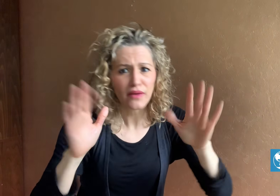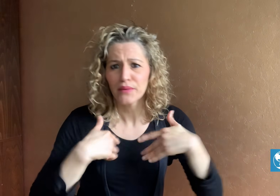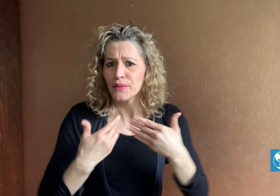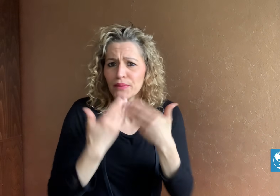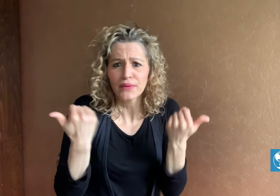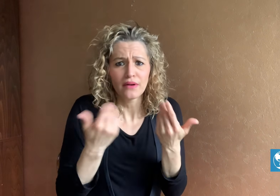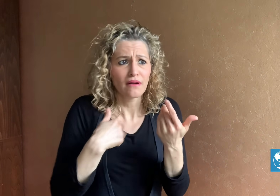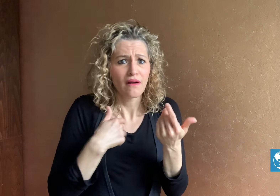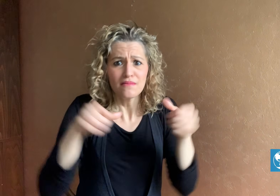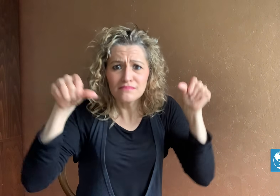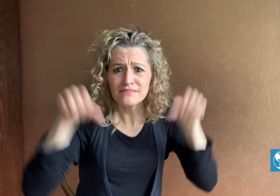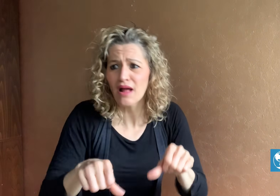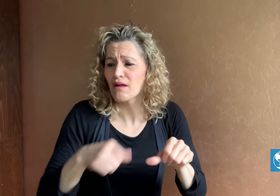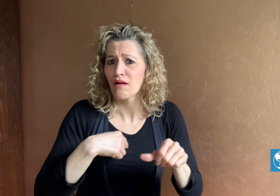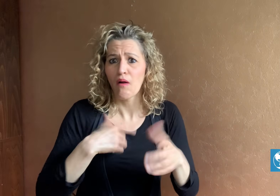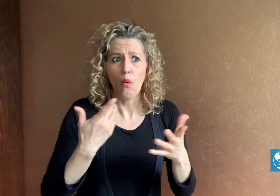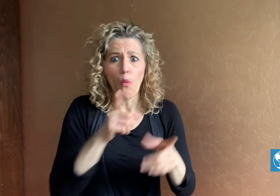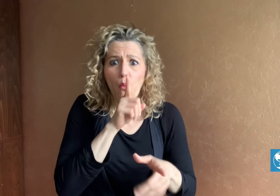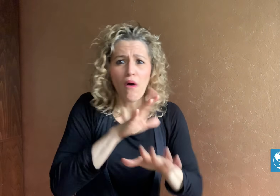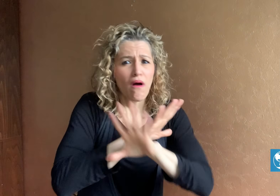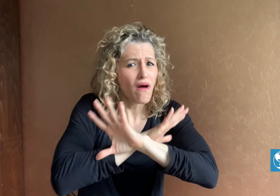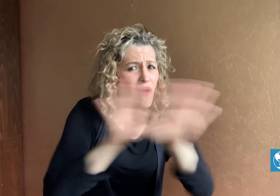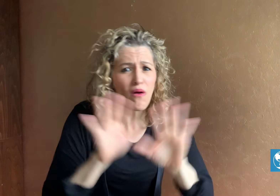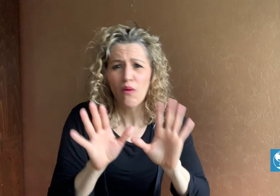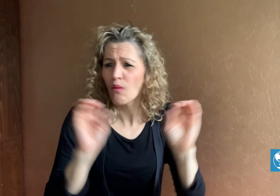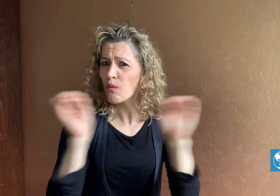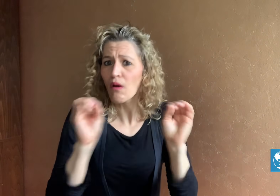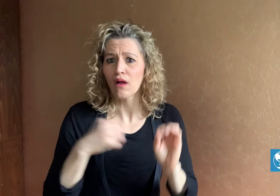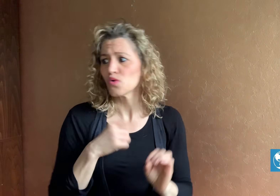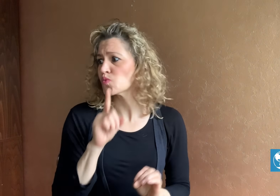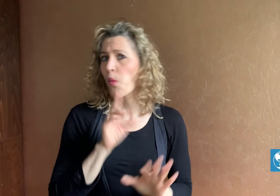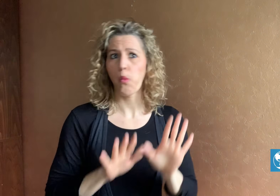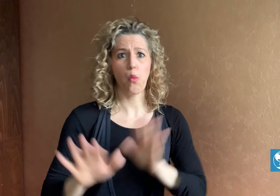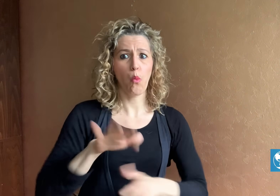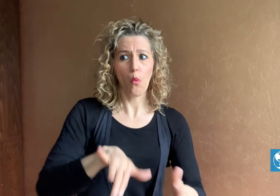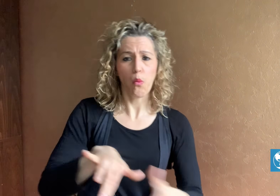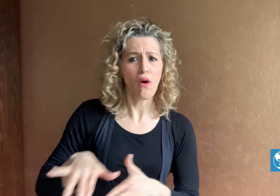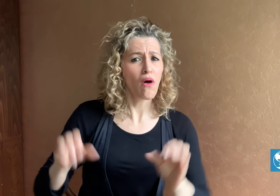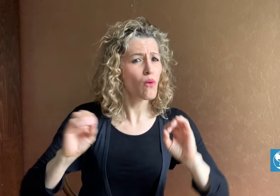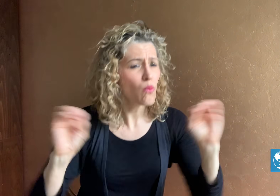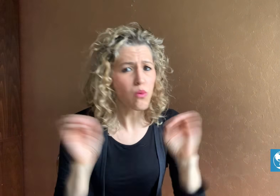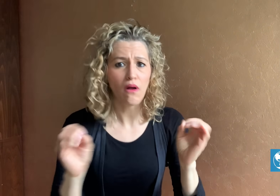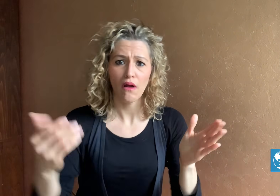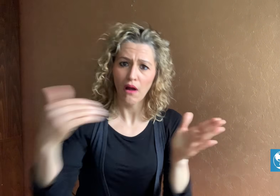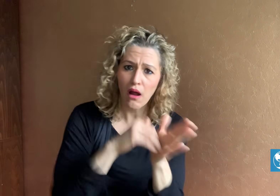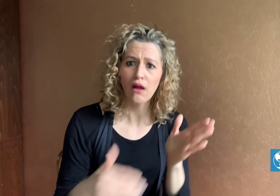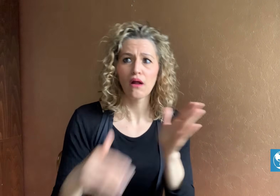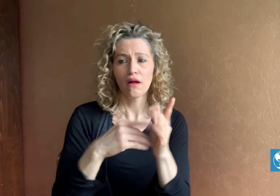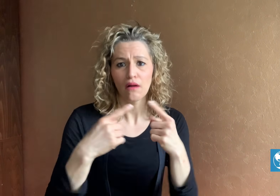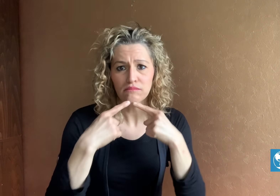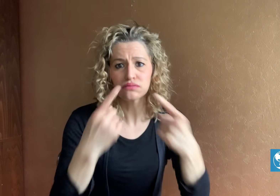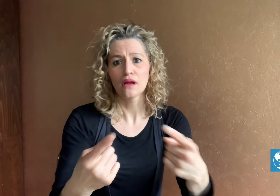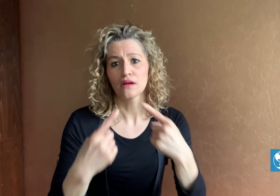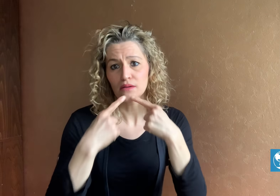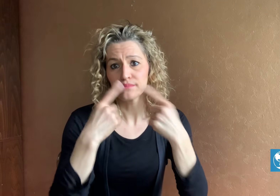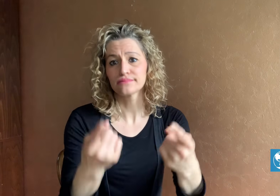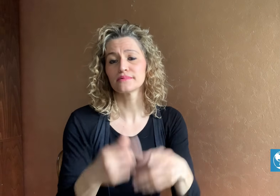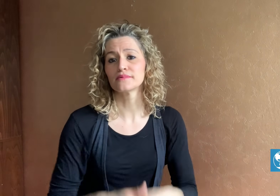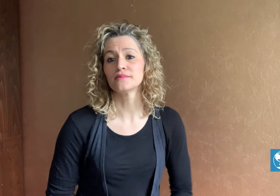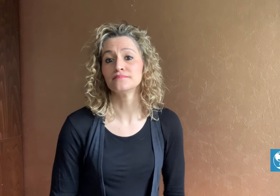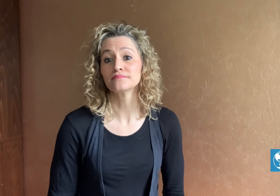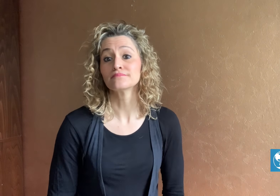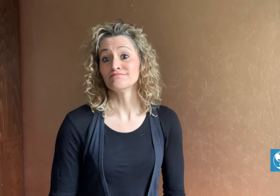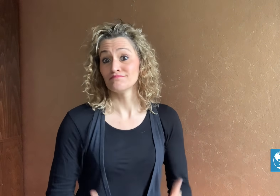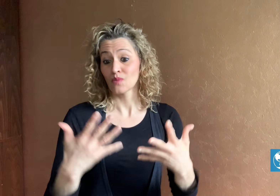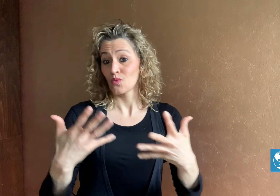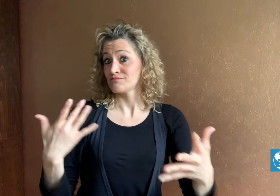China repeatedly denied any wrongdoing or deliberating covering up.